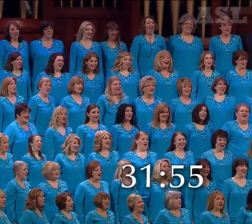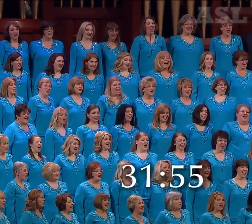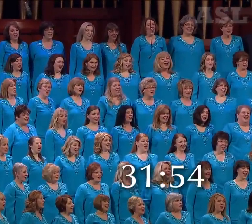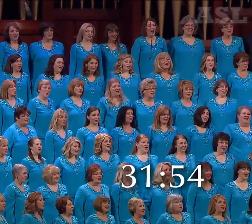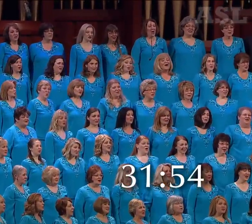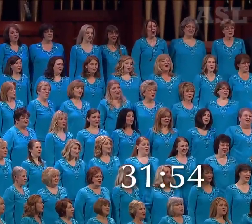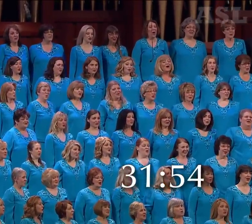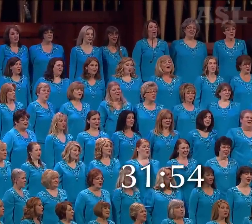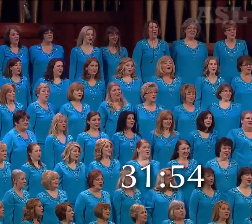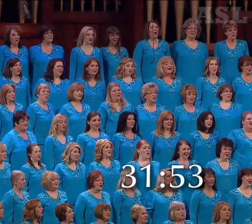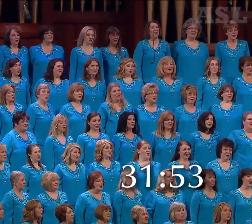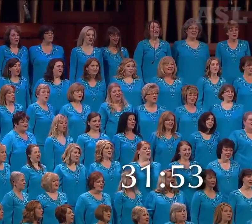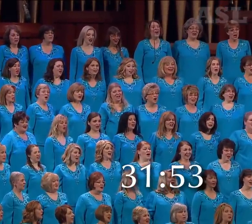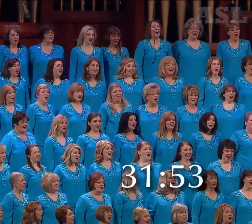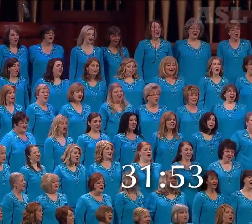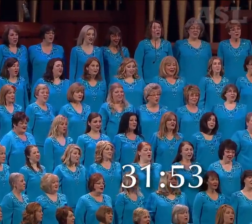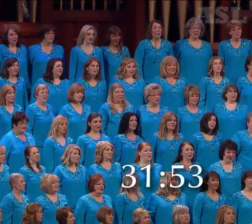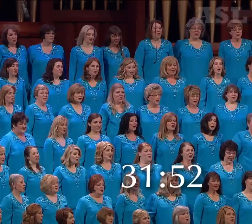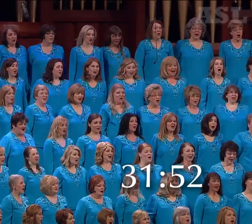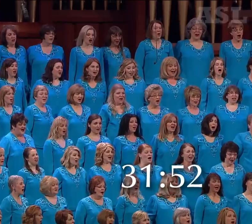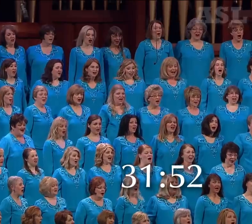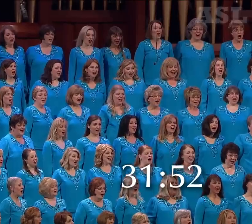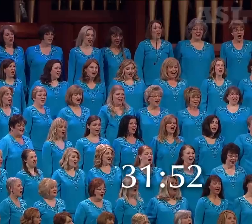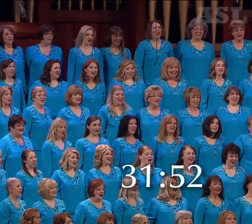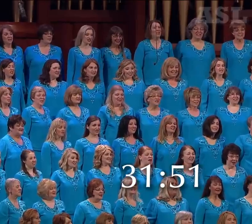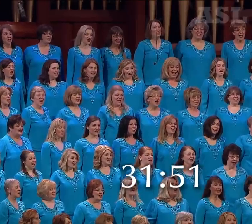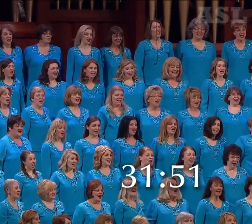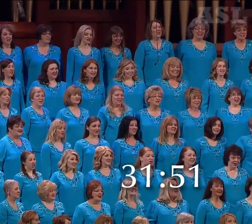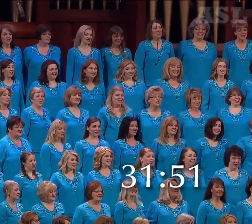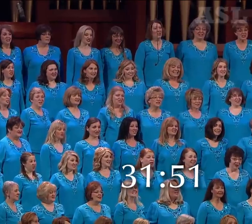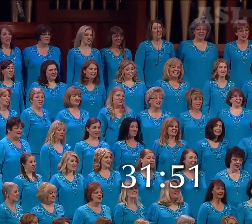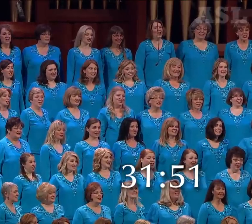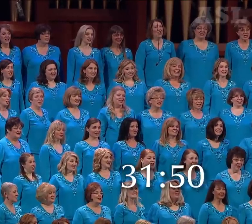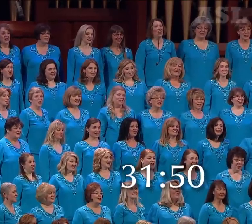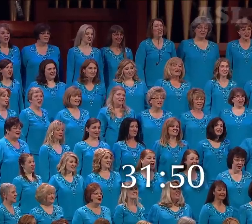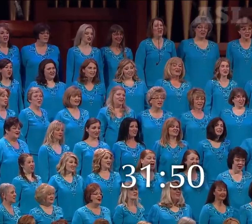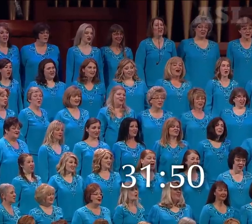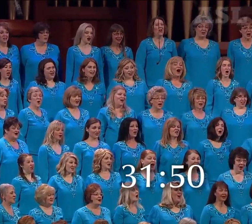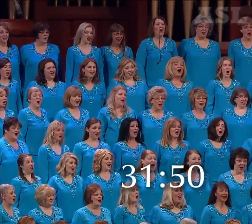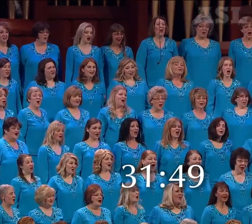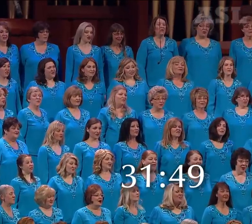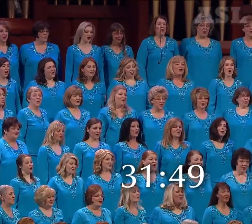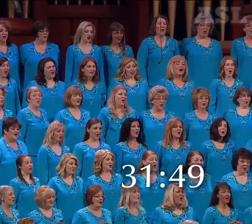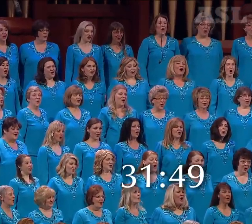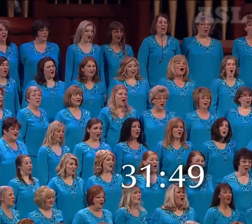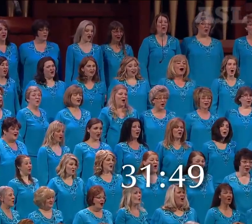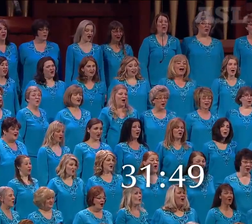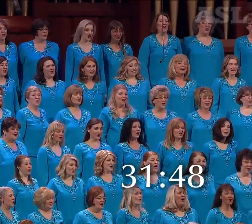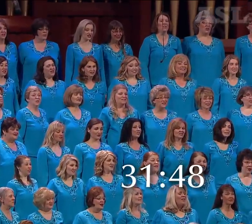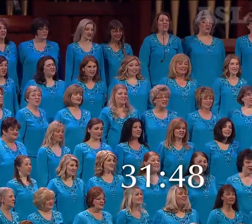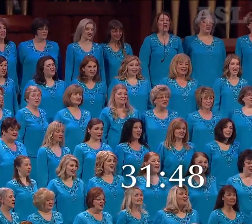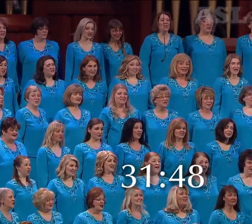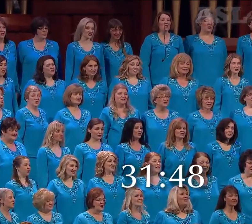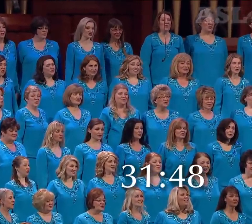THIS IS THE ENGLISH CLOSED CAPTION CHANNEL OF THE CHURCH OF JESUS CHRIST OF LATTER-DAY SAINTS.